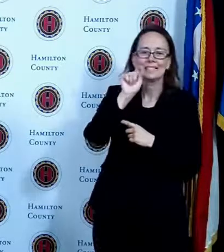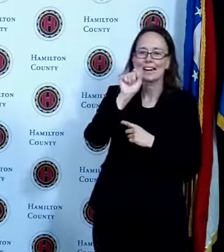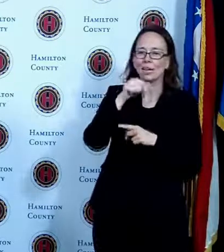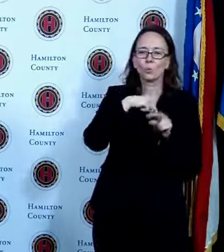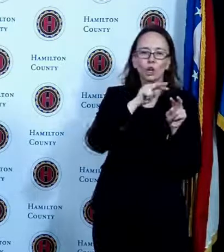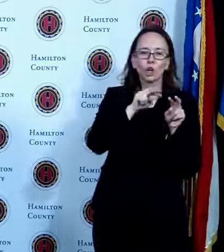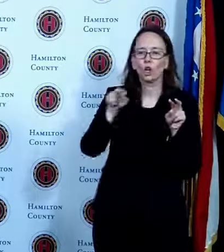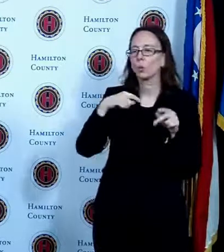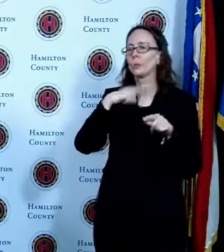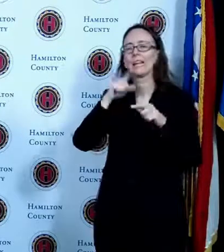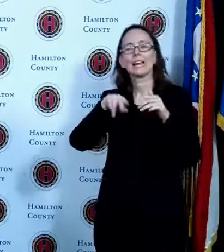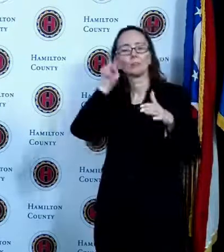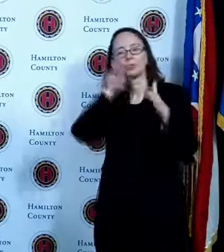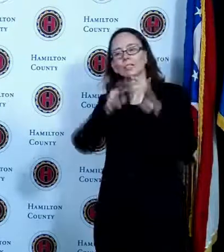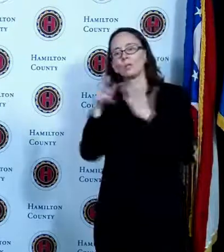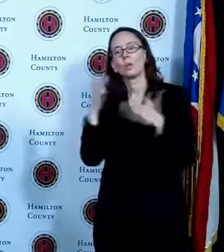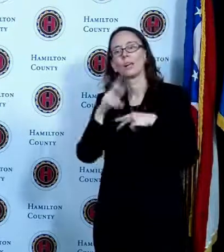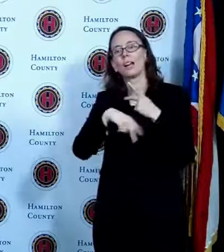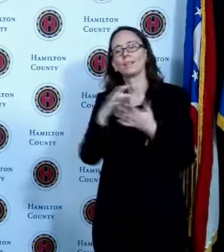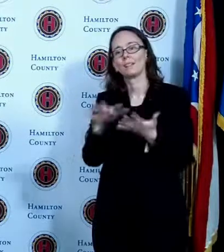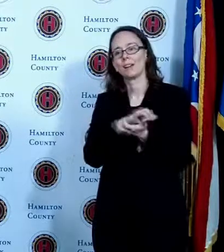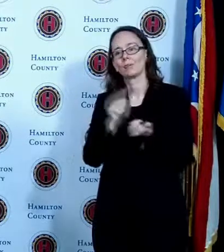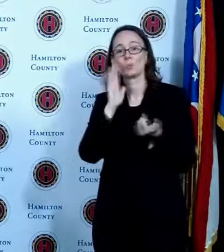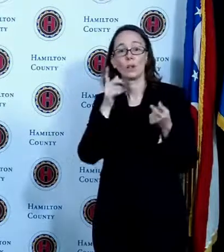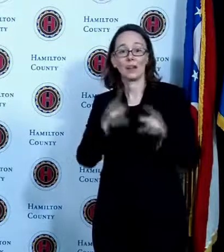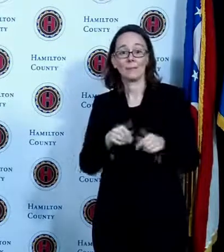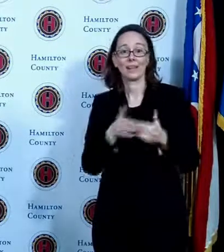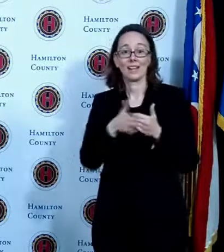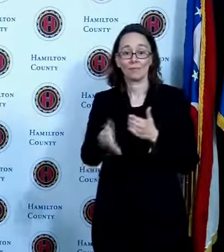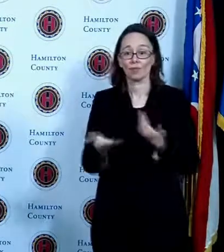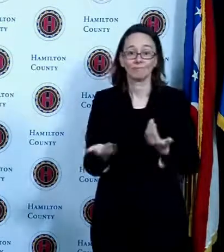damage and unfortunately we're seeing significant damage as Commissioner